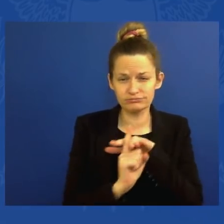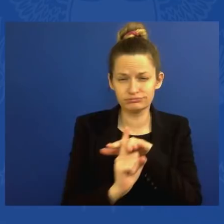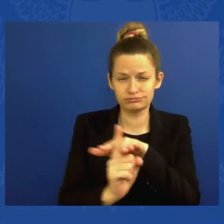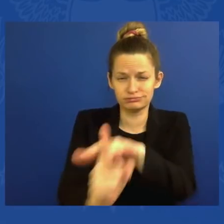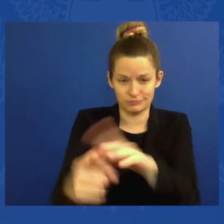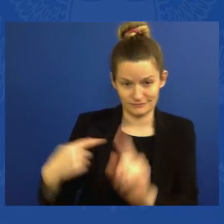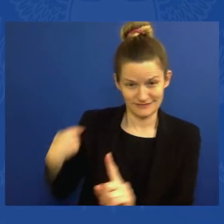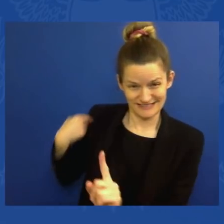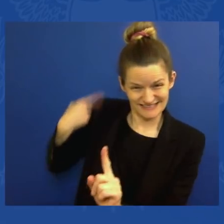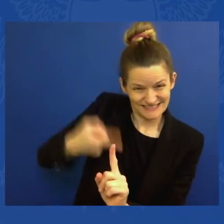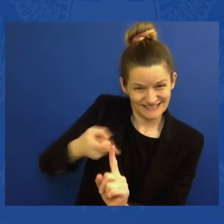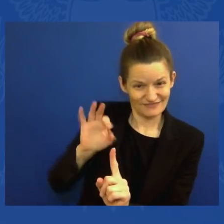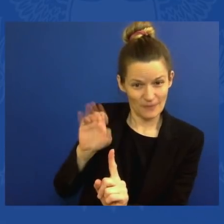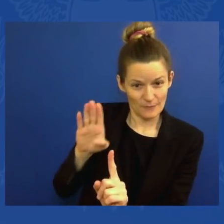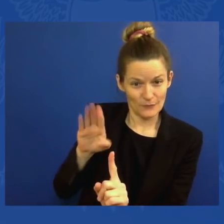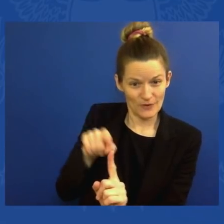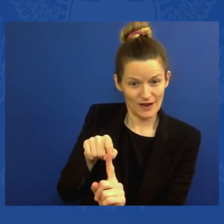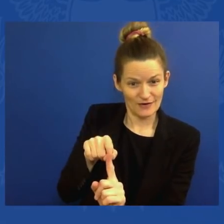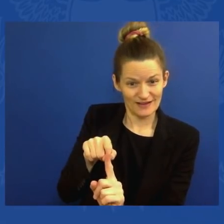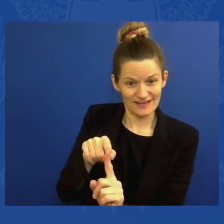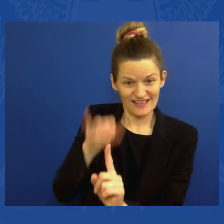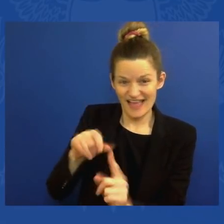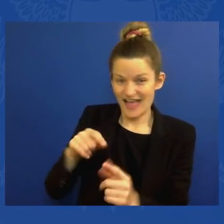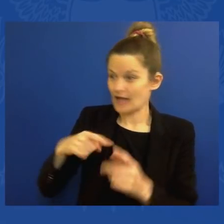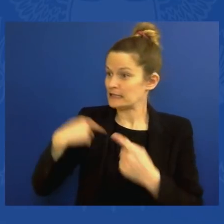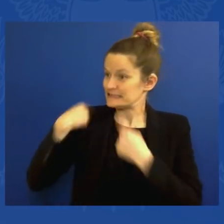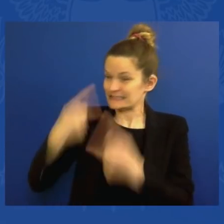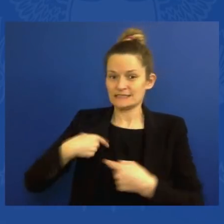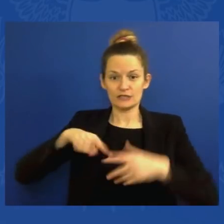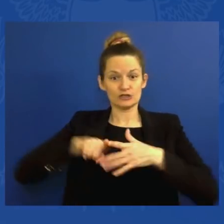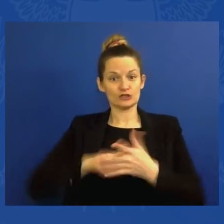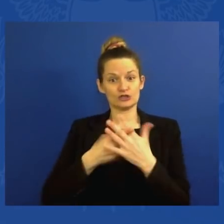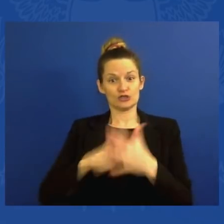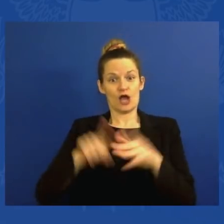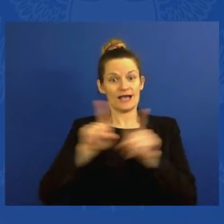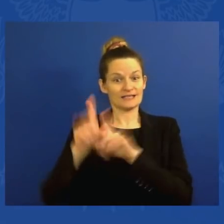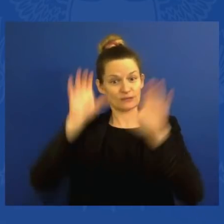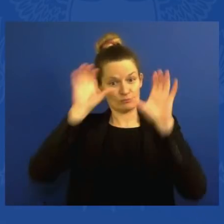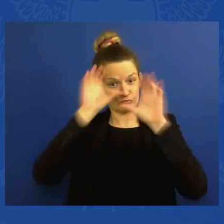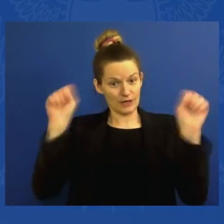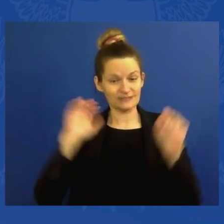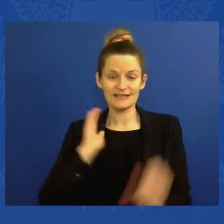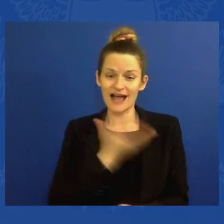our economy has now created 7.4 million jobs --